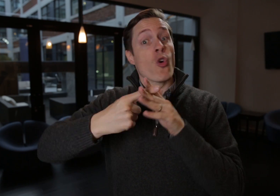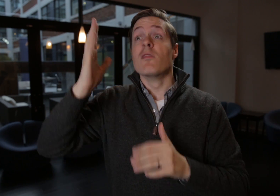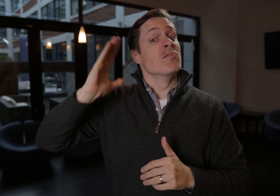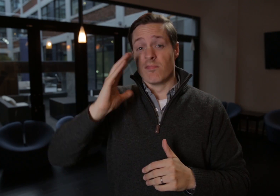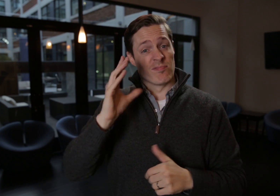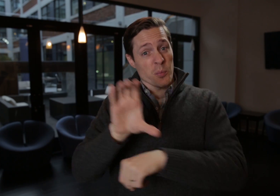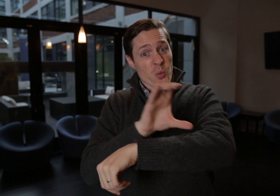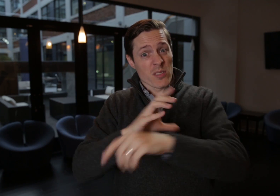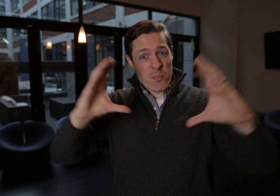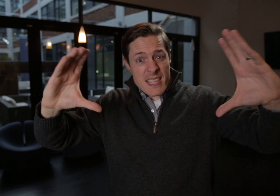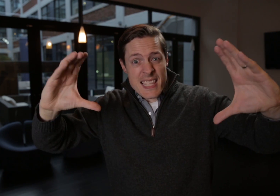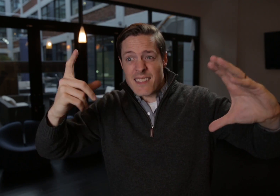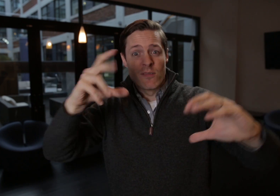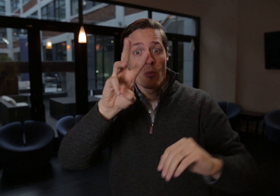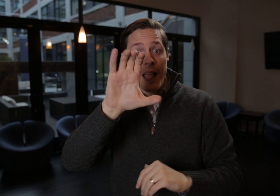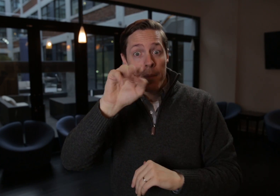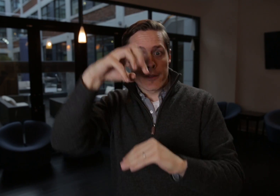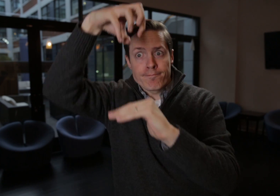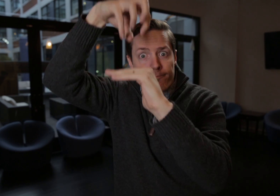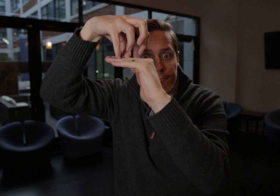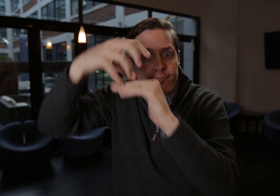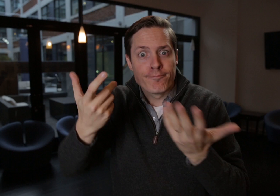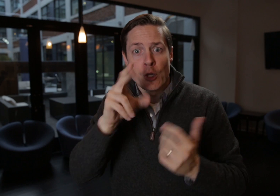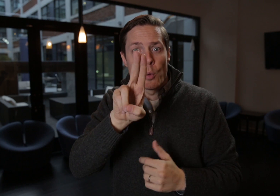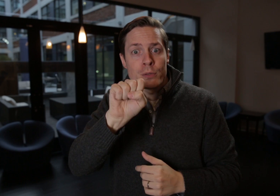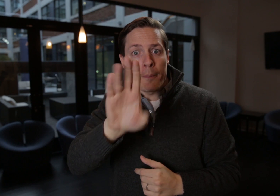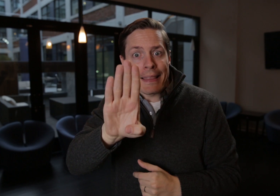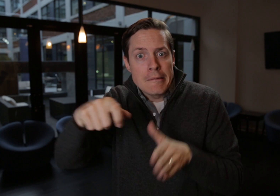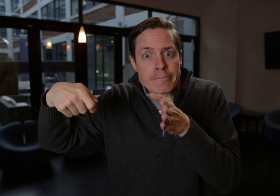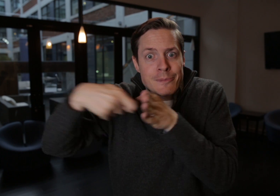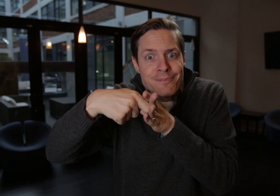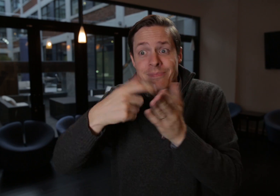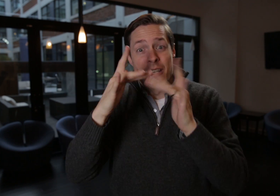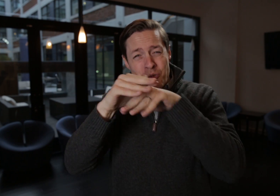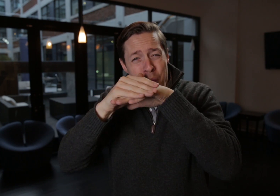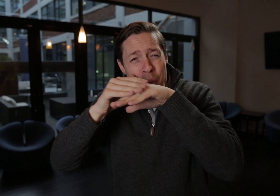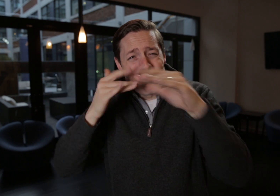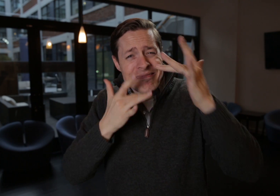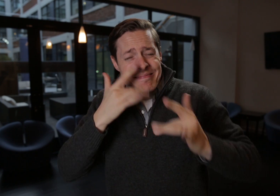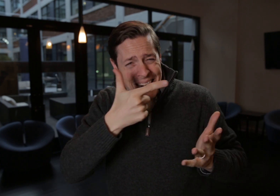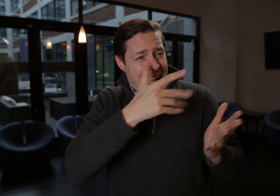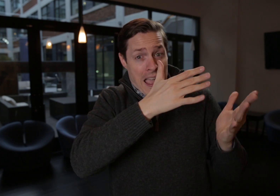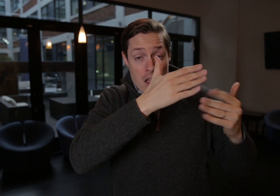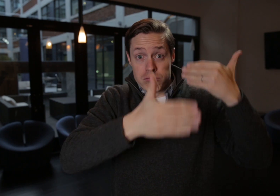We started with a big, clunky computer with a webcam on top, plugged in with an usb. The Internet was painfully slow.